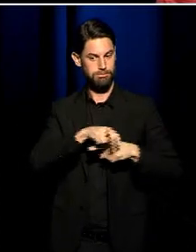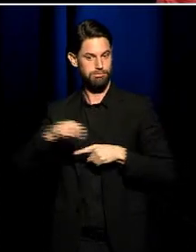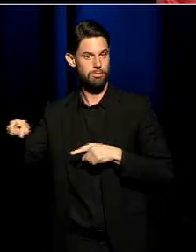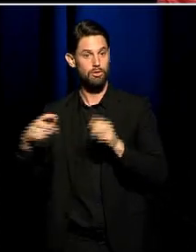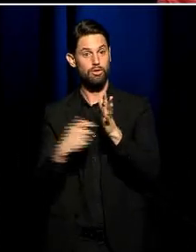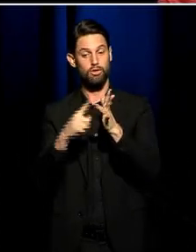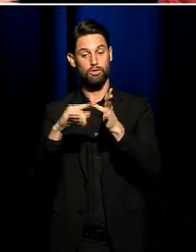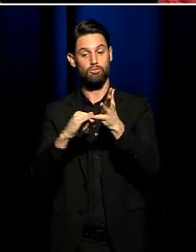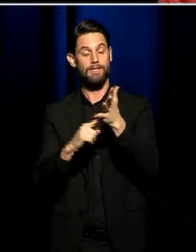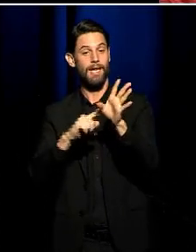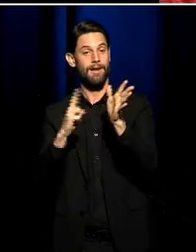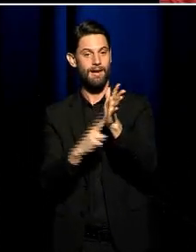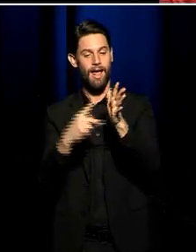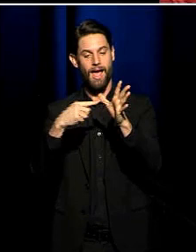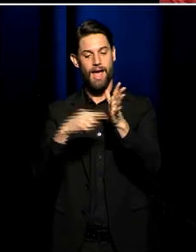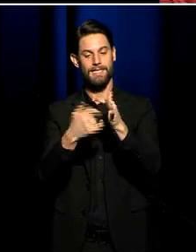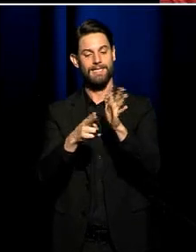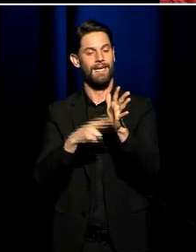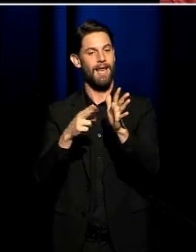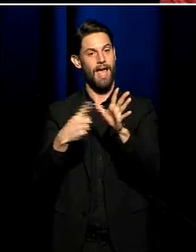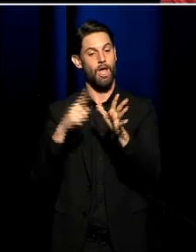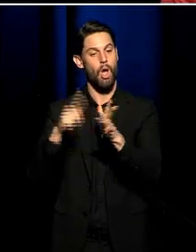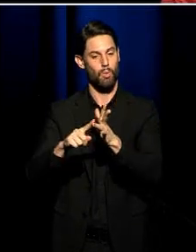Atkinson AO, immediately to my left,